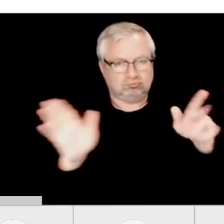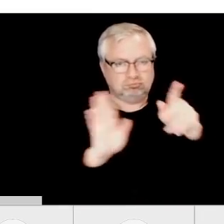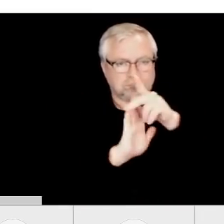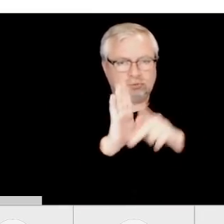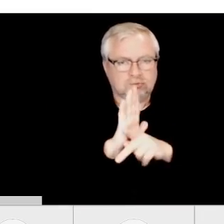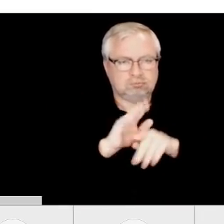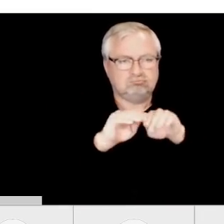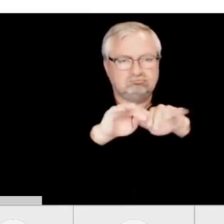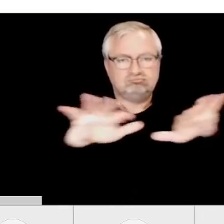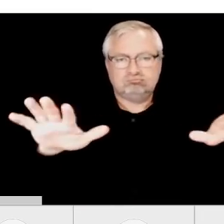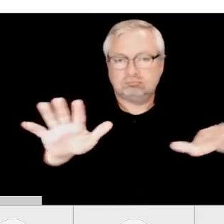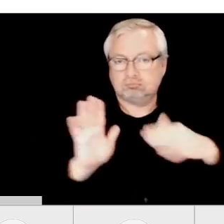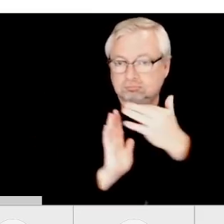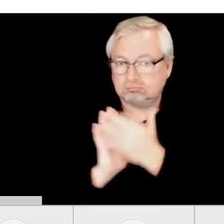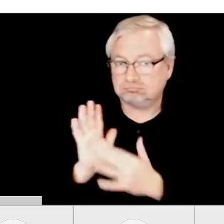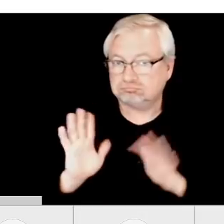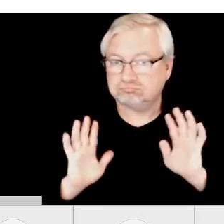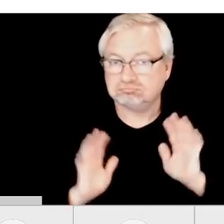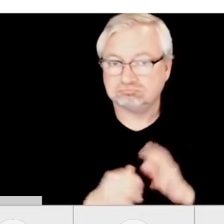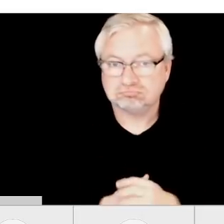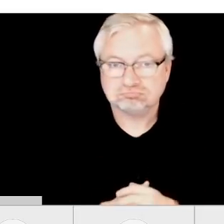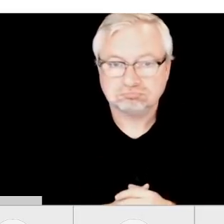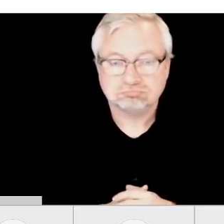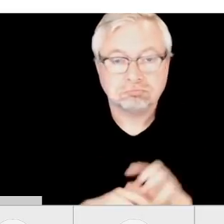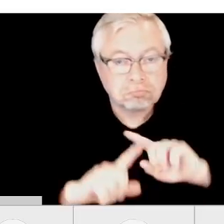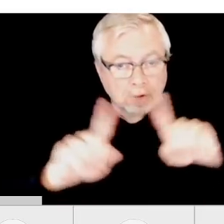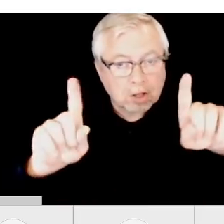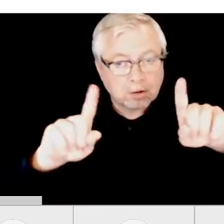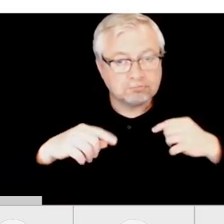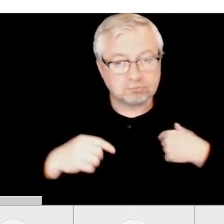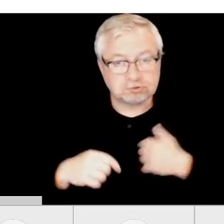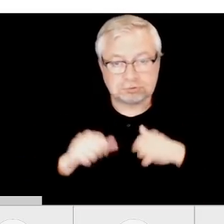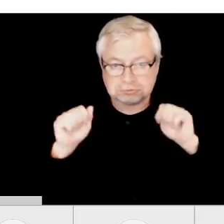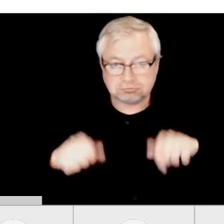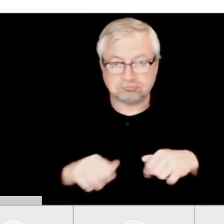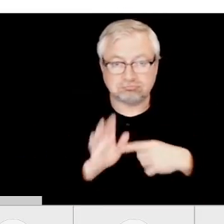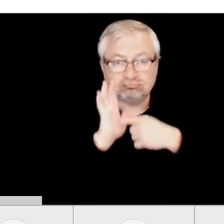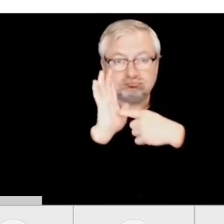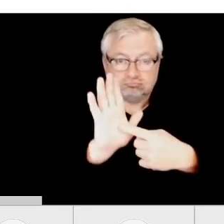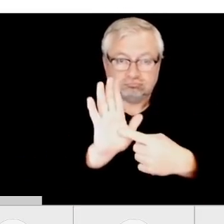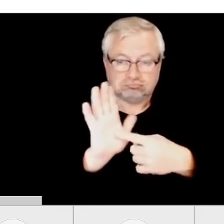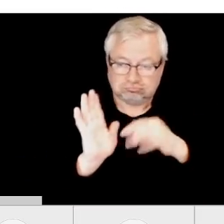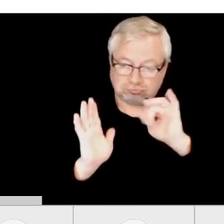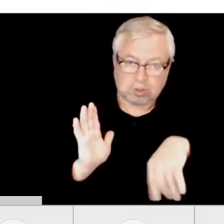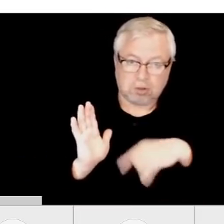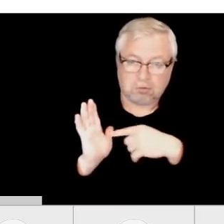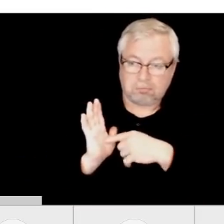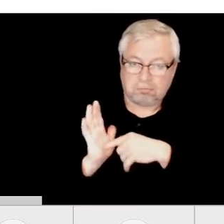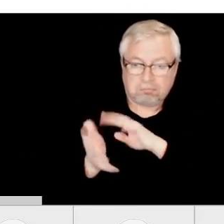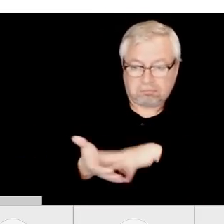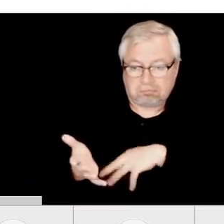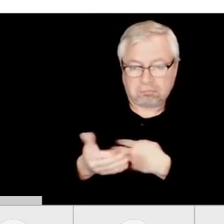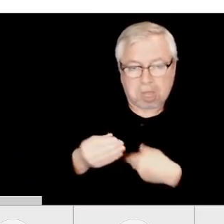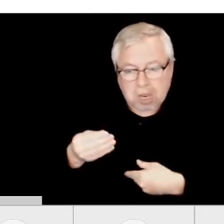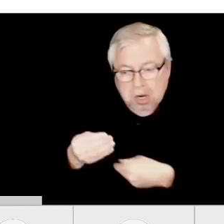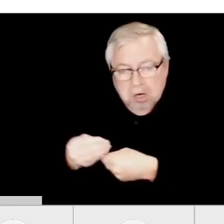but that is something we could model if we had information to kind of guide how